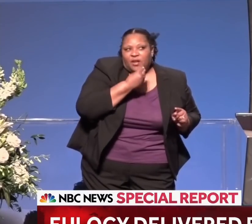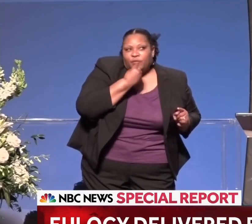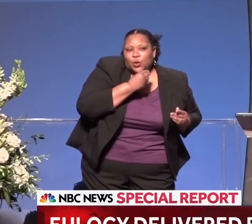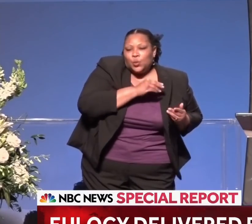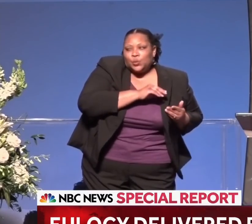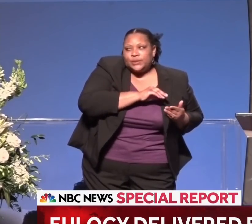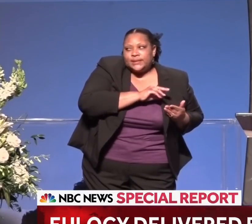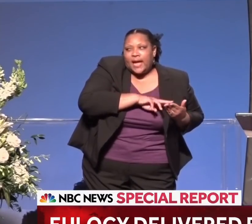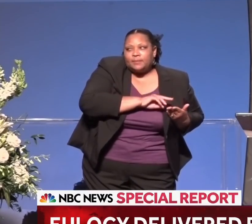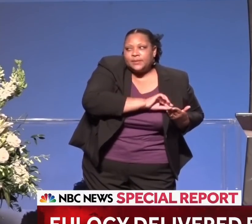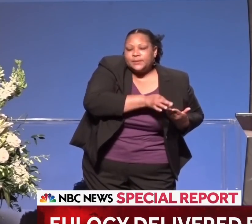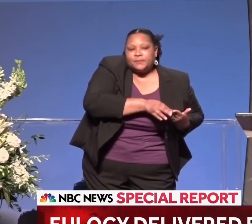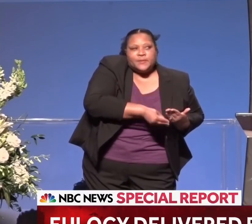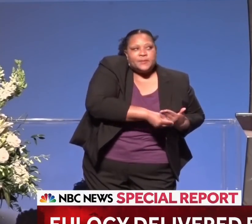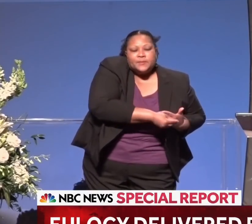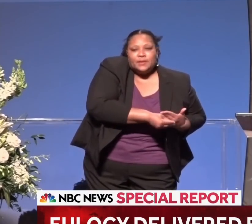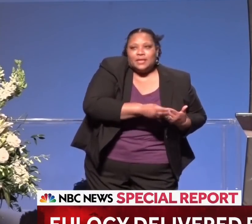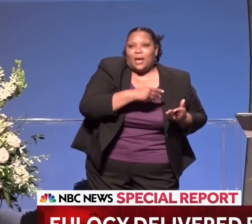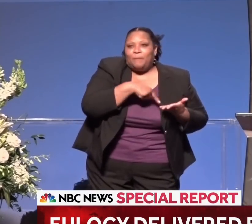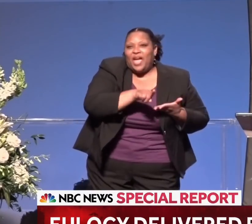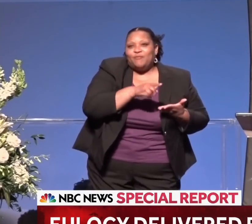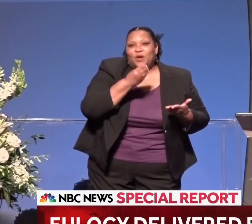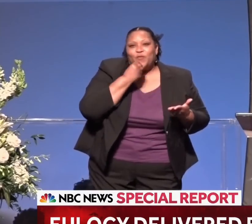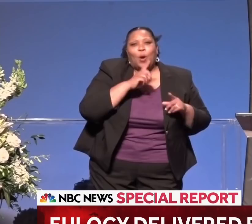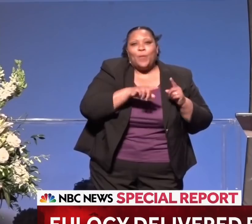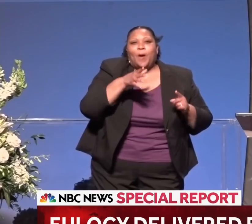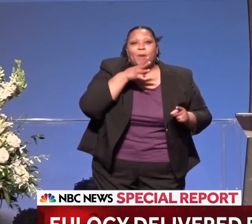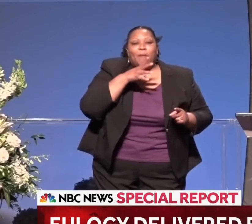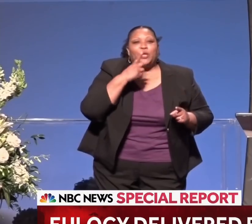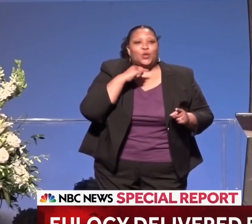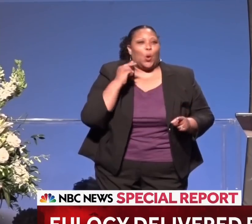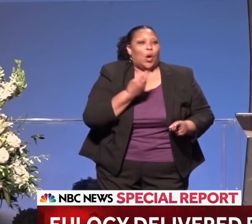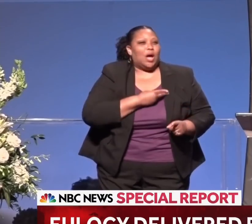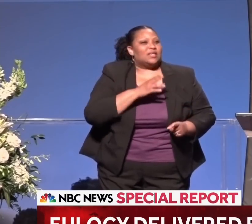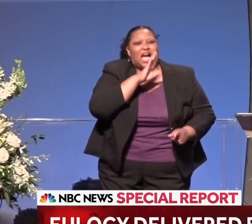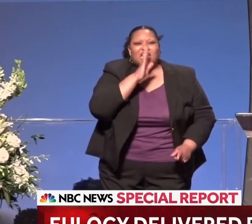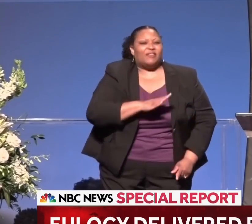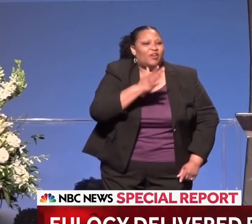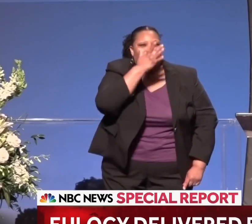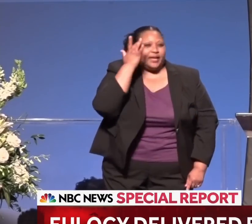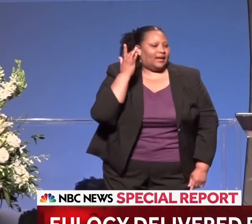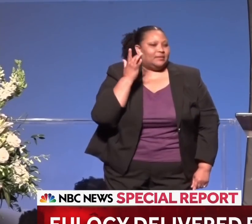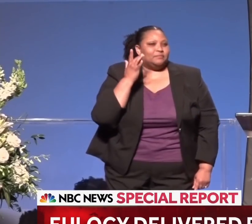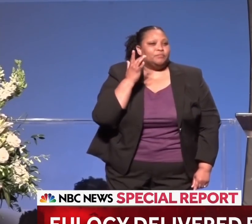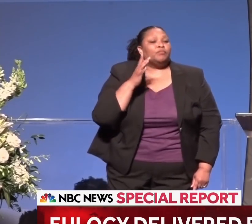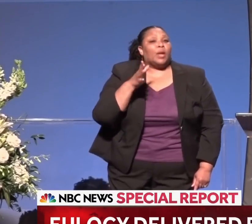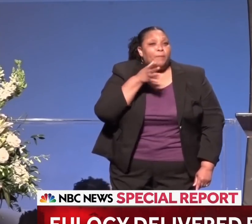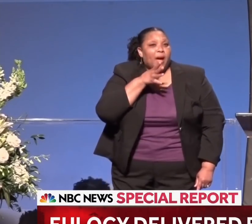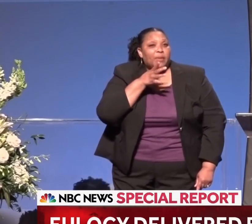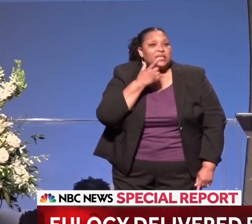I USED TO SLIP THE LITTLE GRAY SLIP SO MY FRIENDS WOULDN’T KNOW